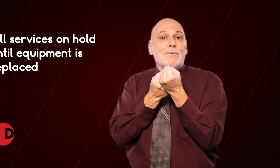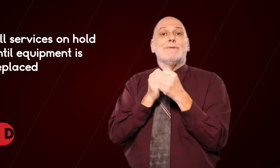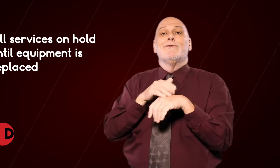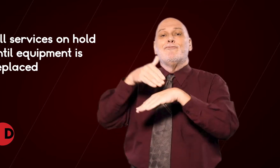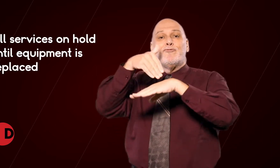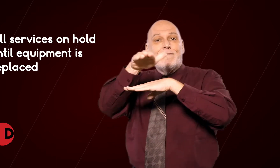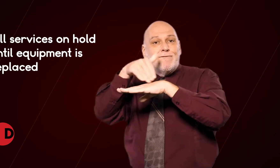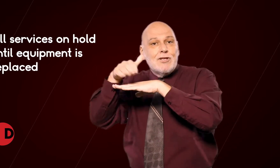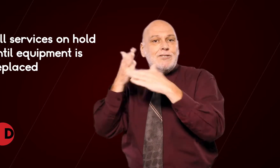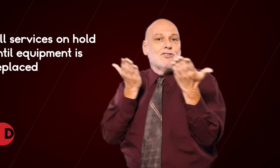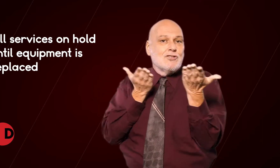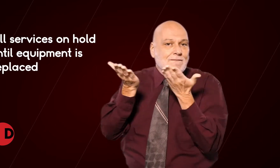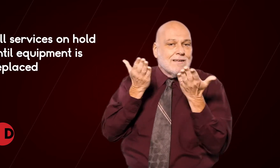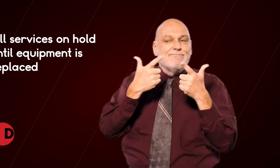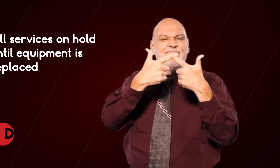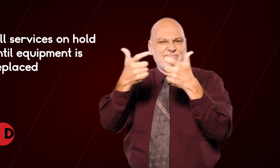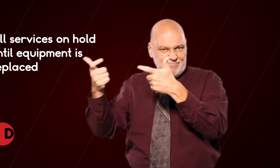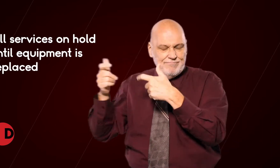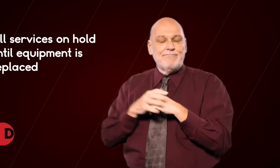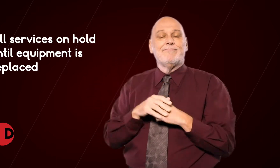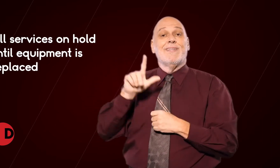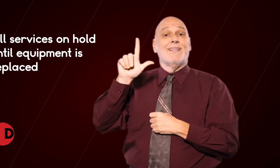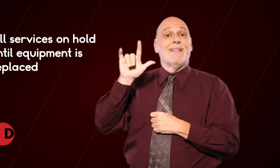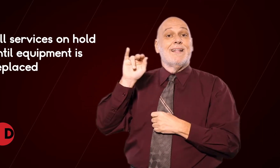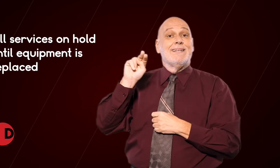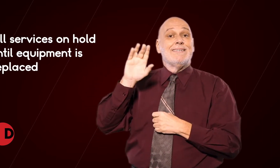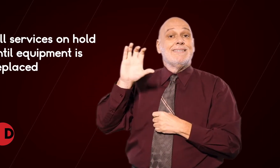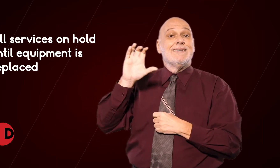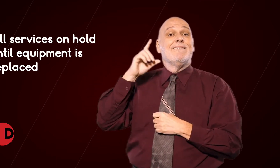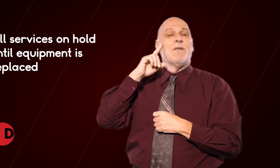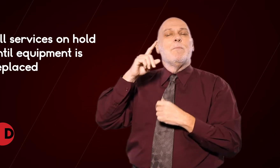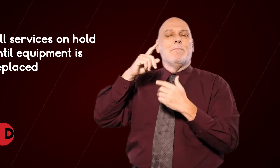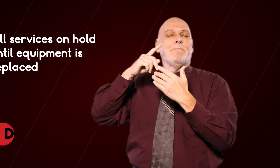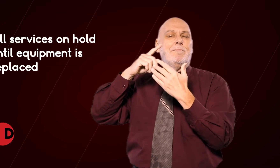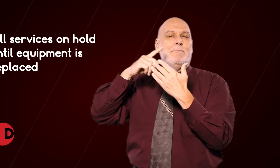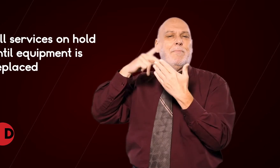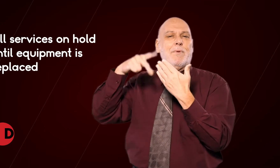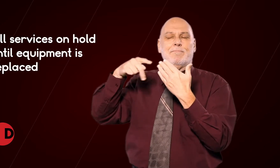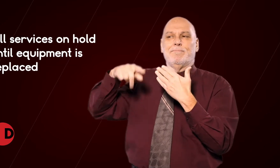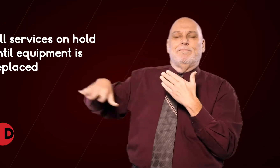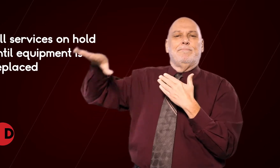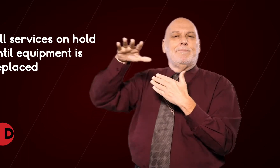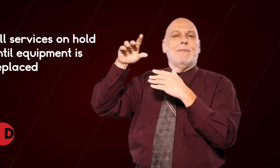Deaf Support & Referral Services,